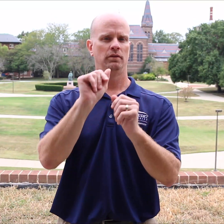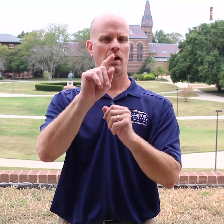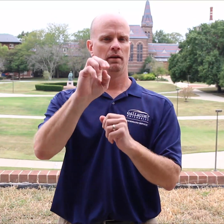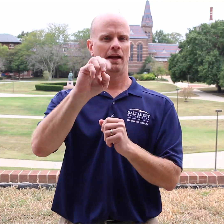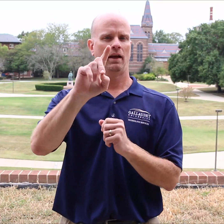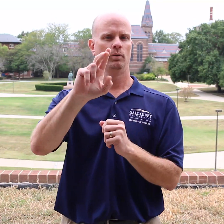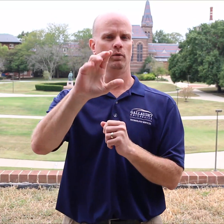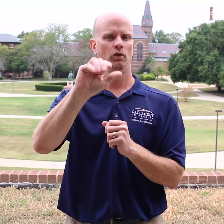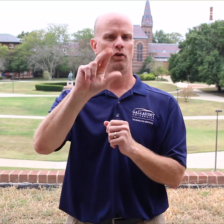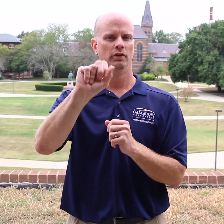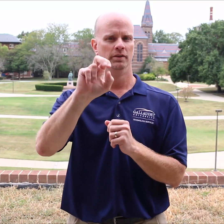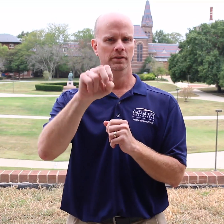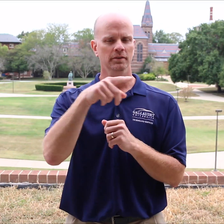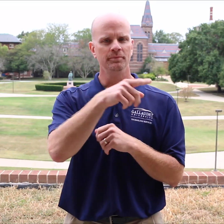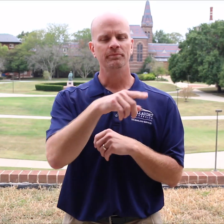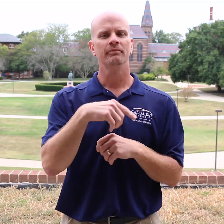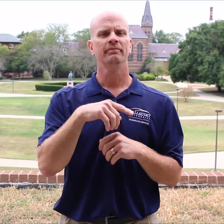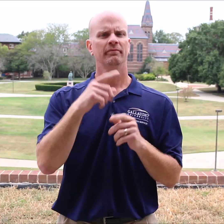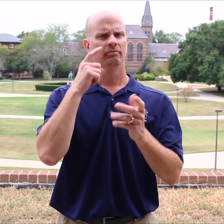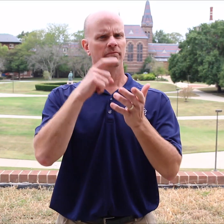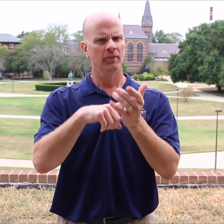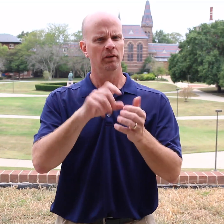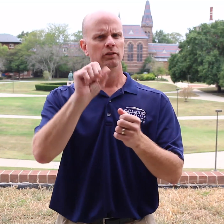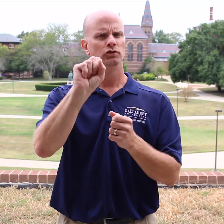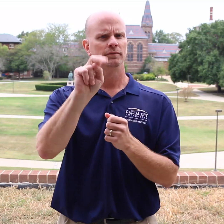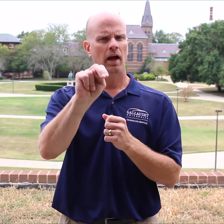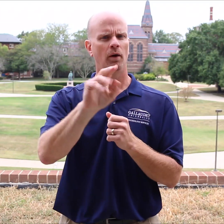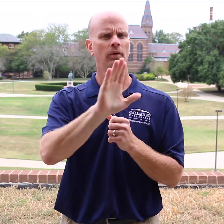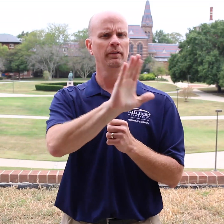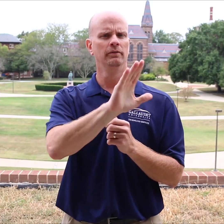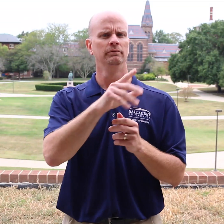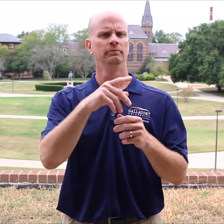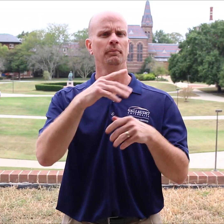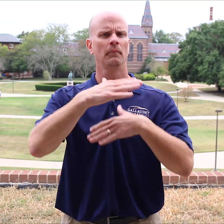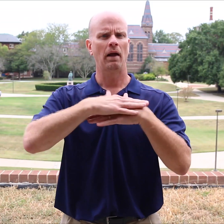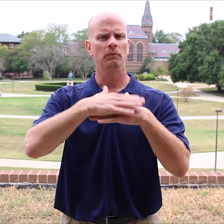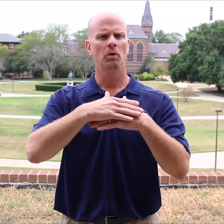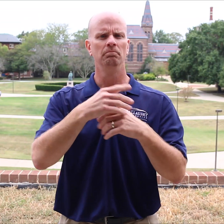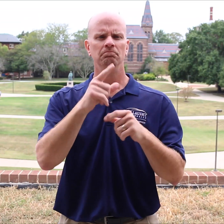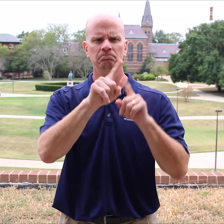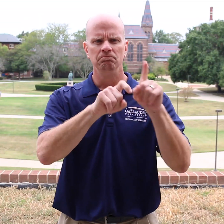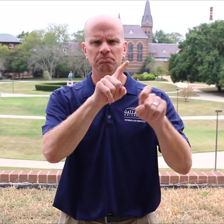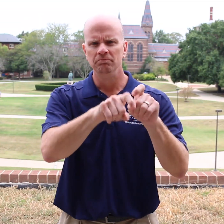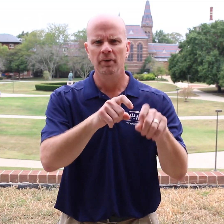We went to a conference, EDUCAUSE Conference, and we saw ServiceNow and their platform